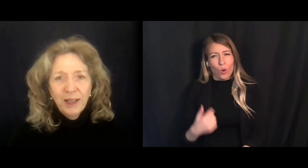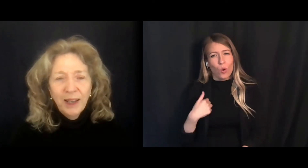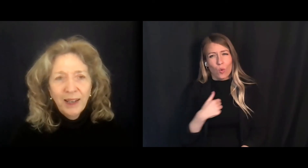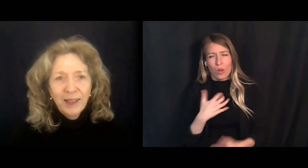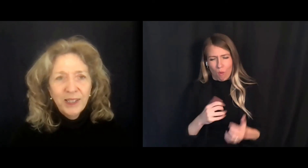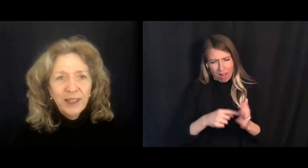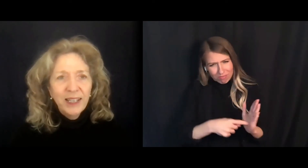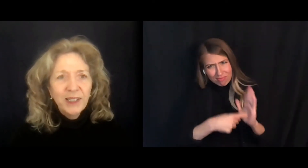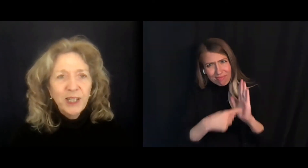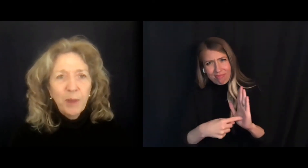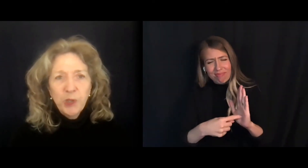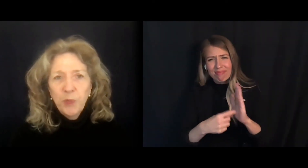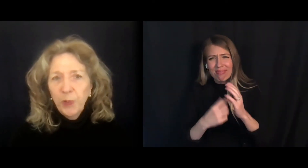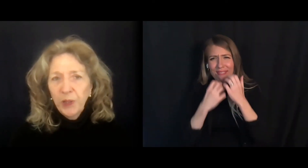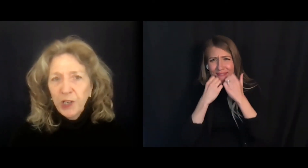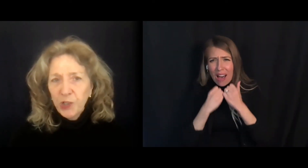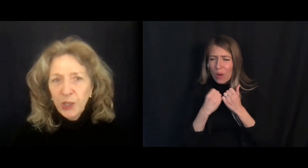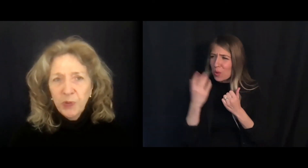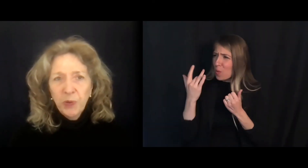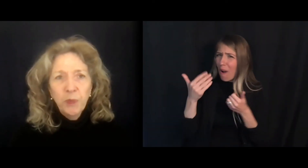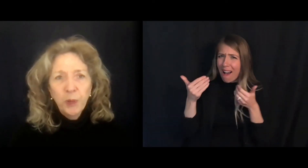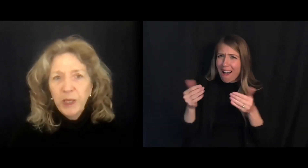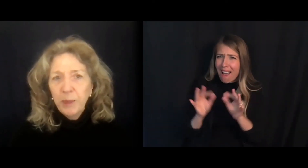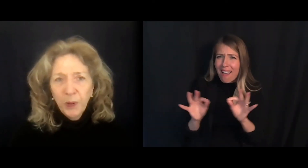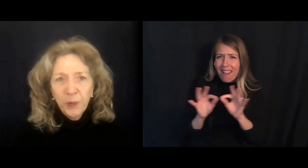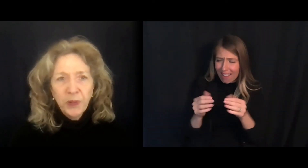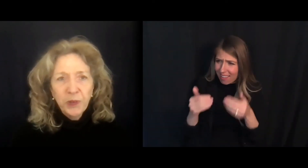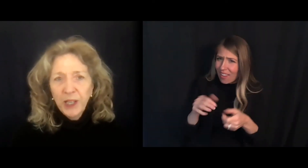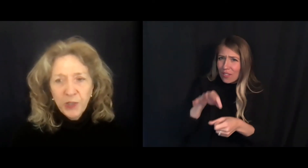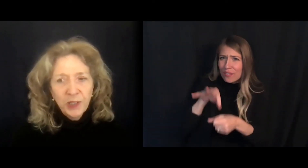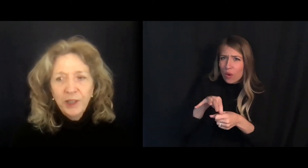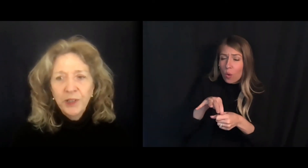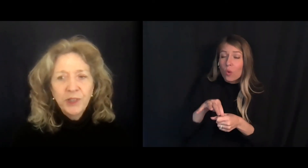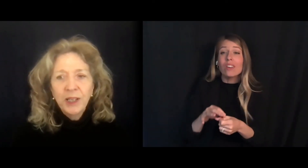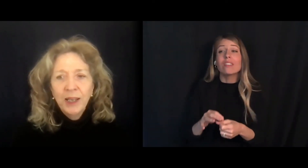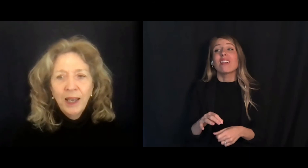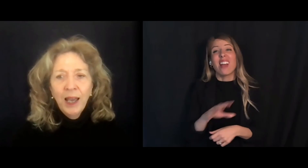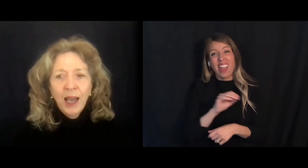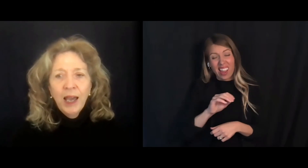and then establish more relationships with more people, with their legislators.